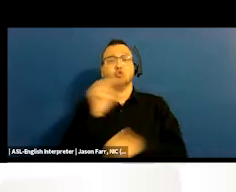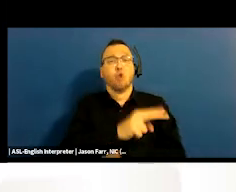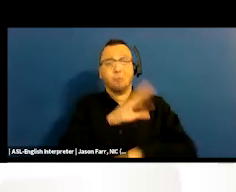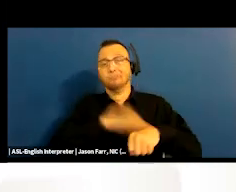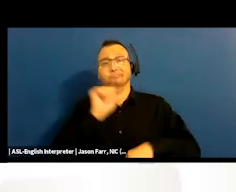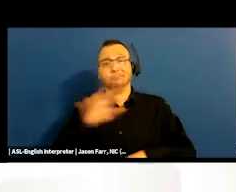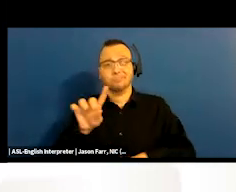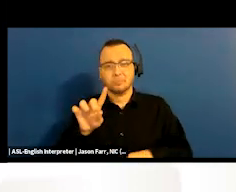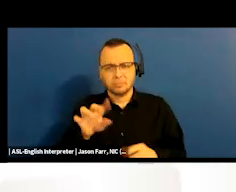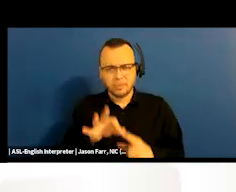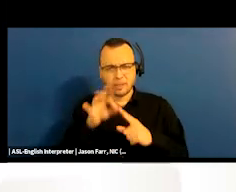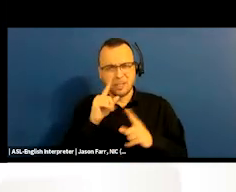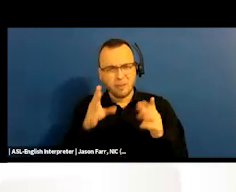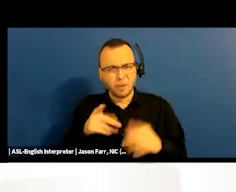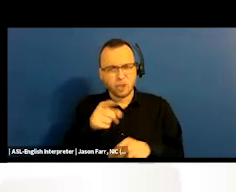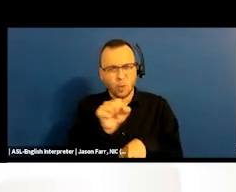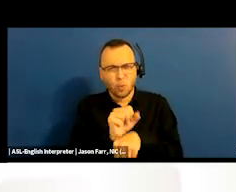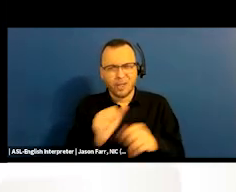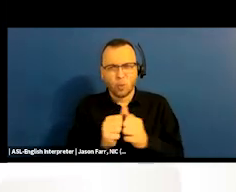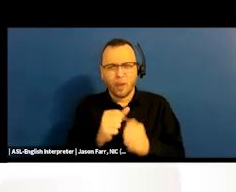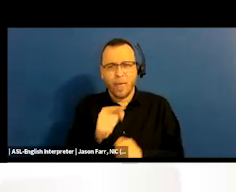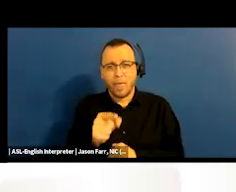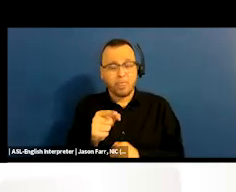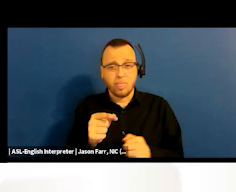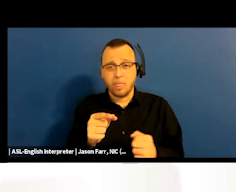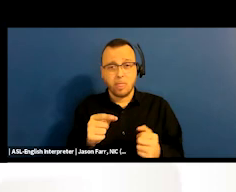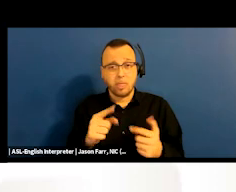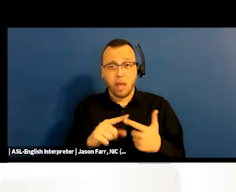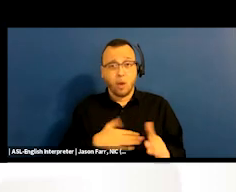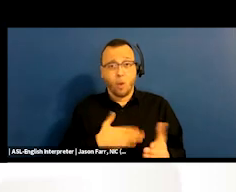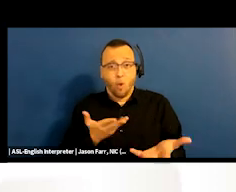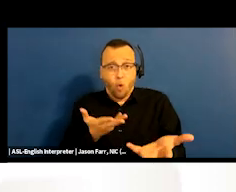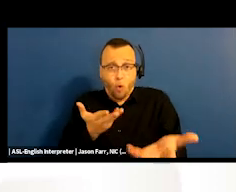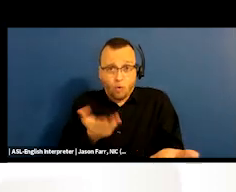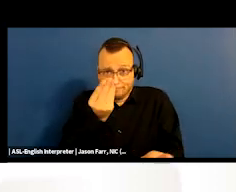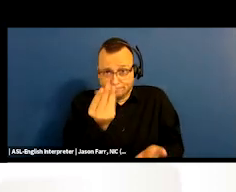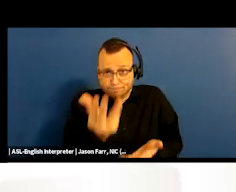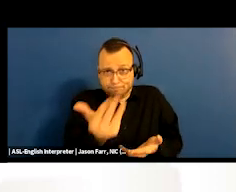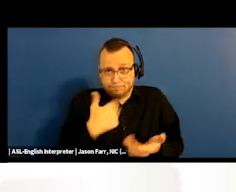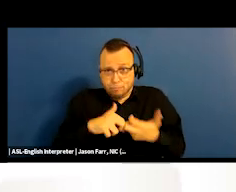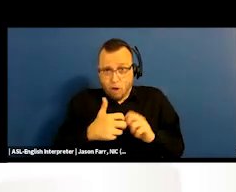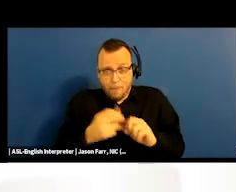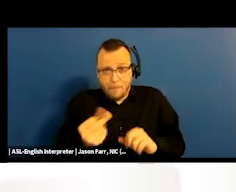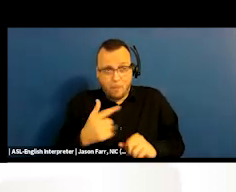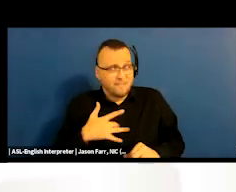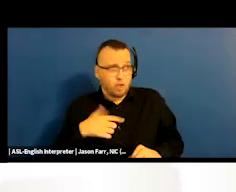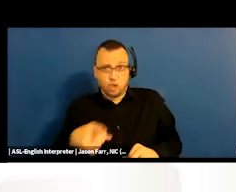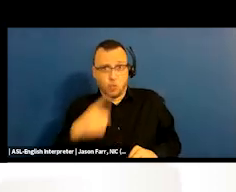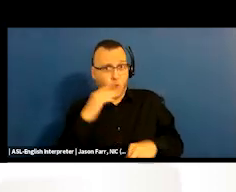You do not need to be on the news. It can be violent. And sometimes you have to know when to call 911